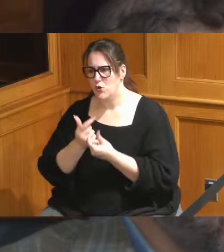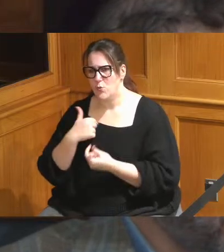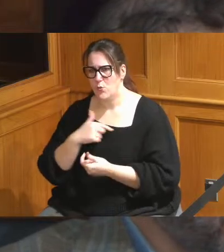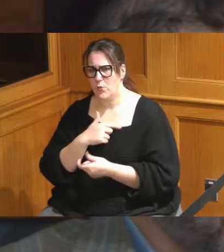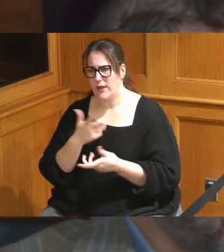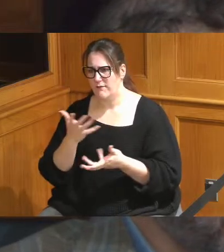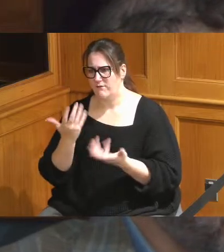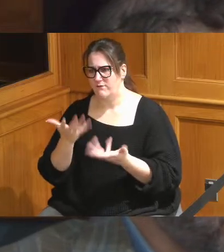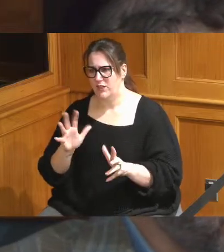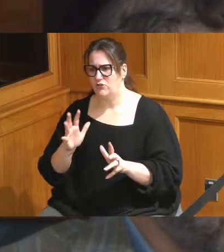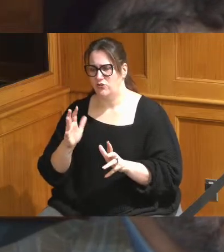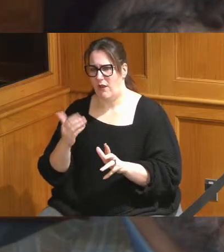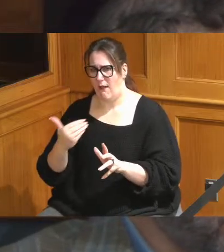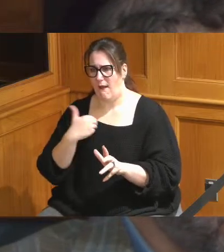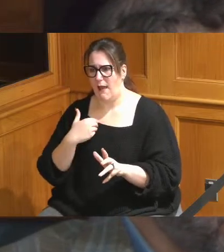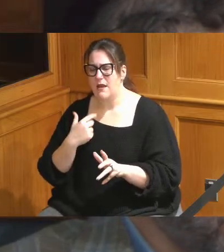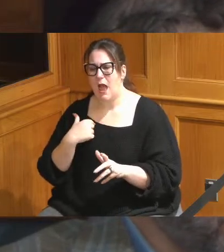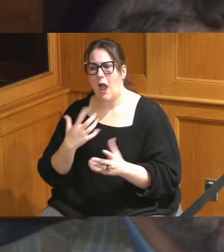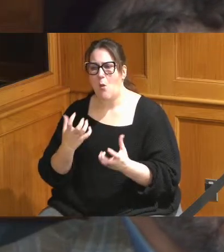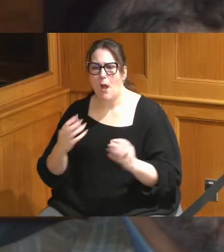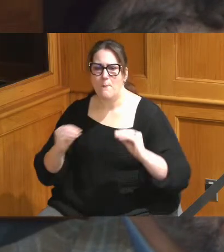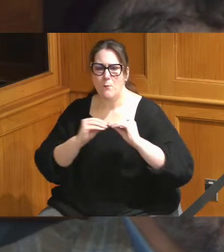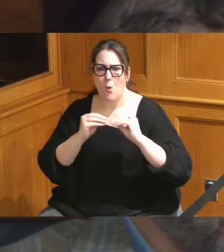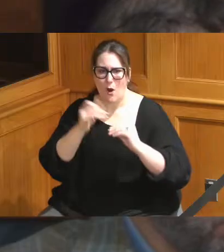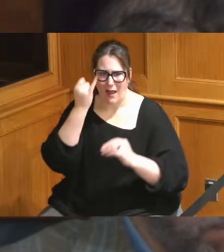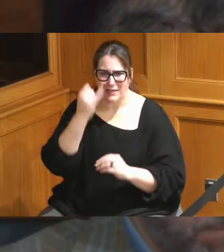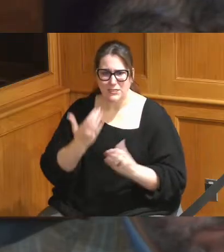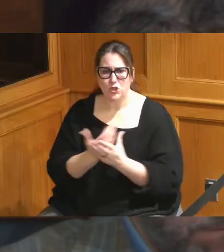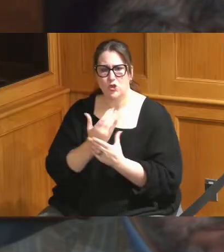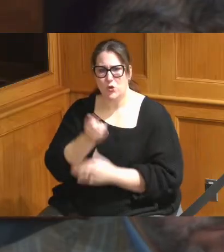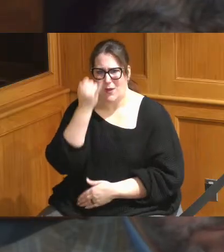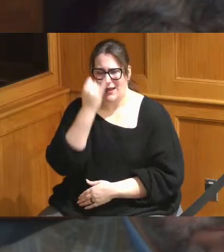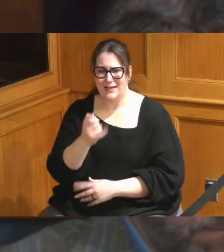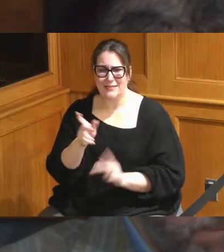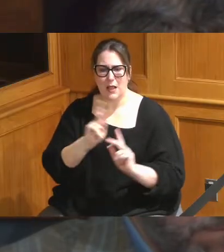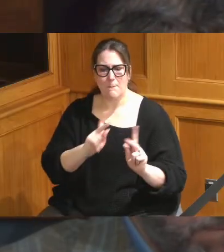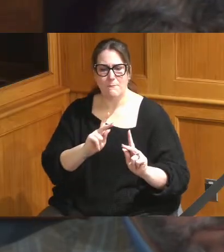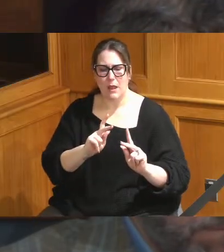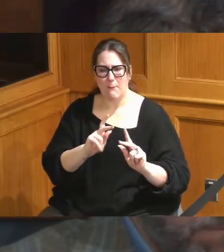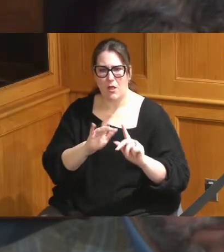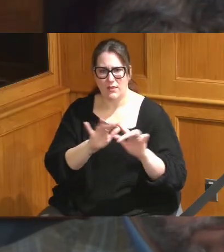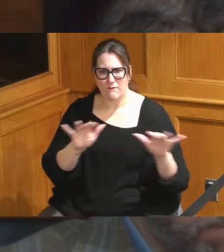in more with some new ideas with some people that you're saying you're trying to attract.